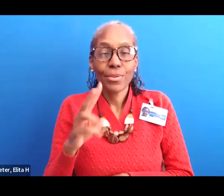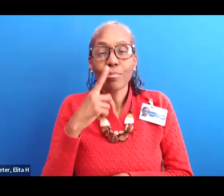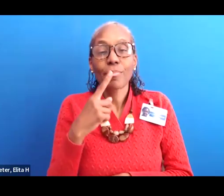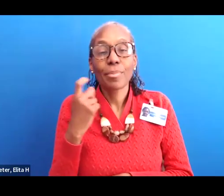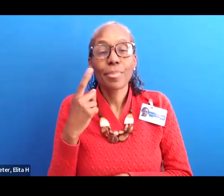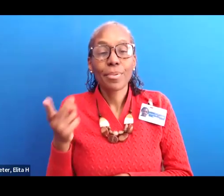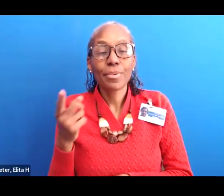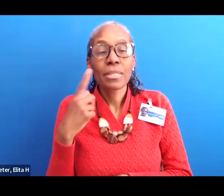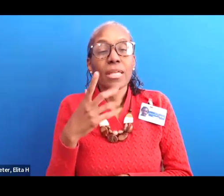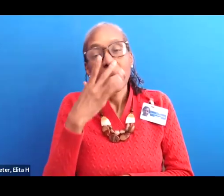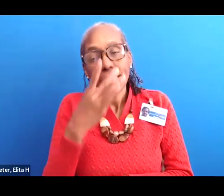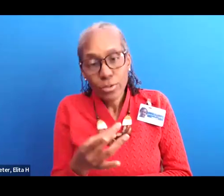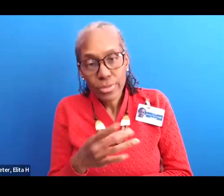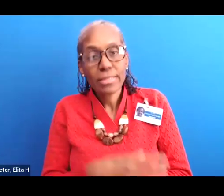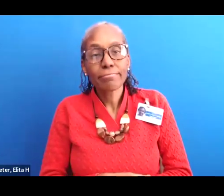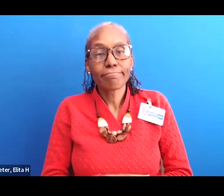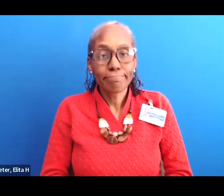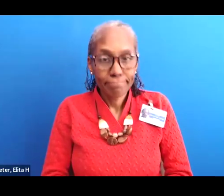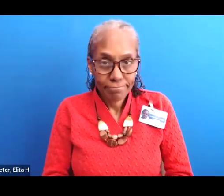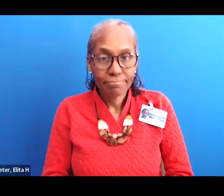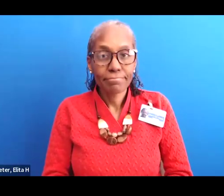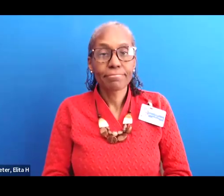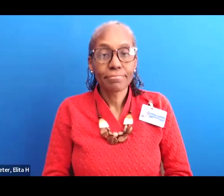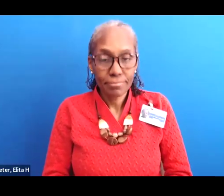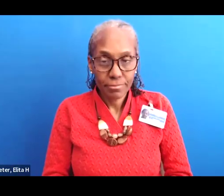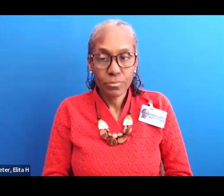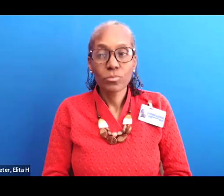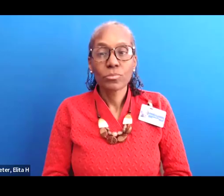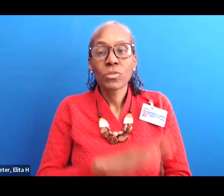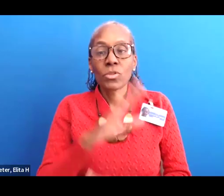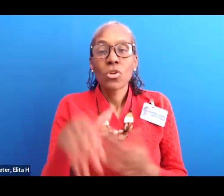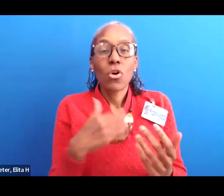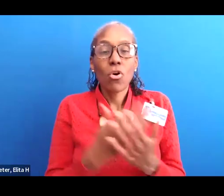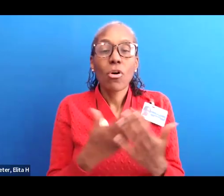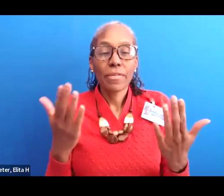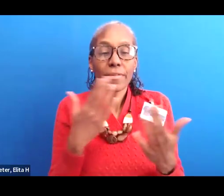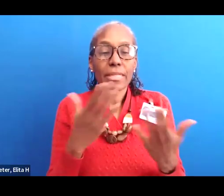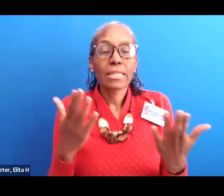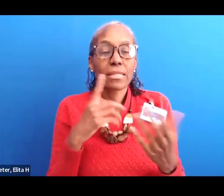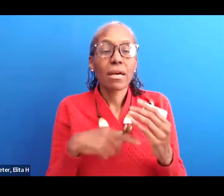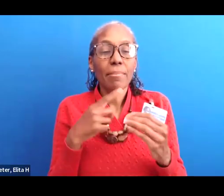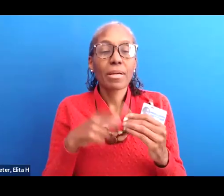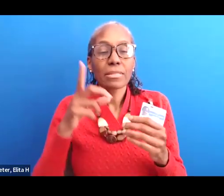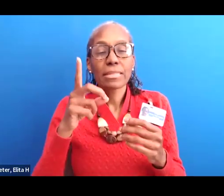of that, I've been interested in all these things about diabetes, and lately they've been doing it.